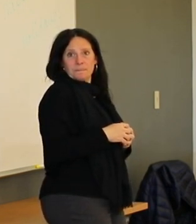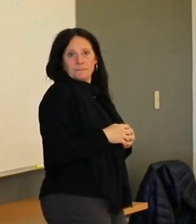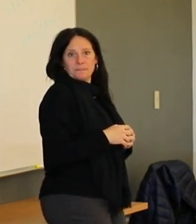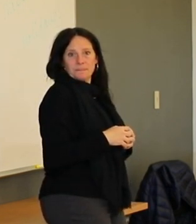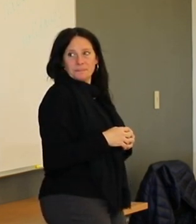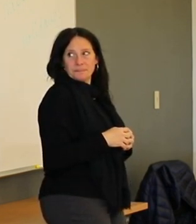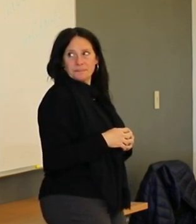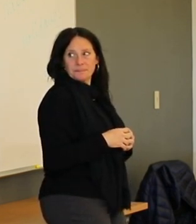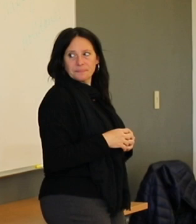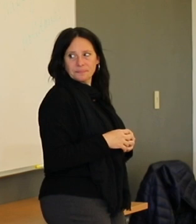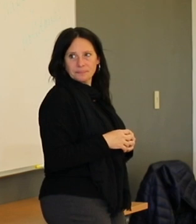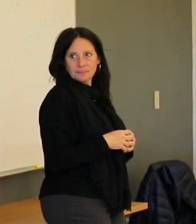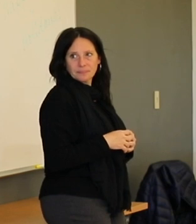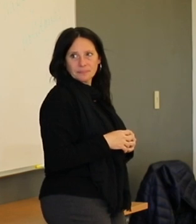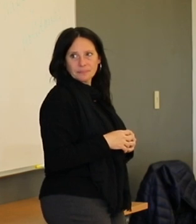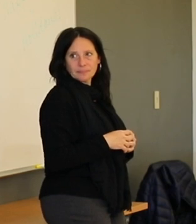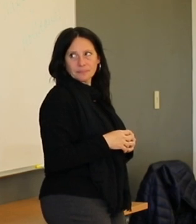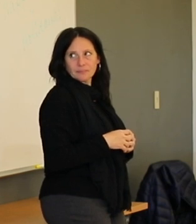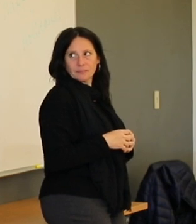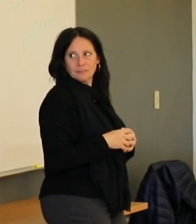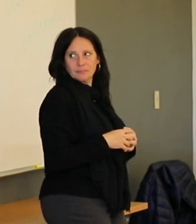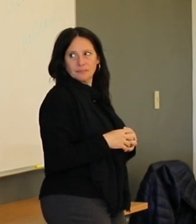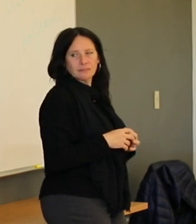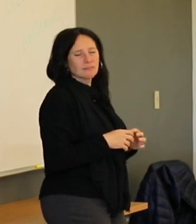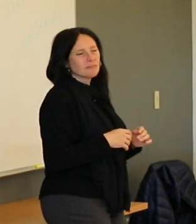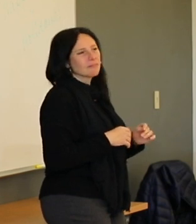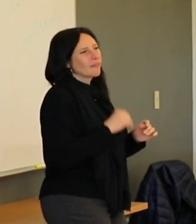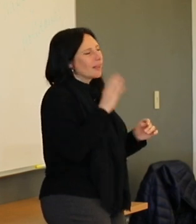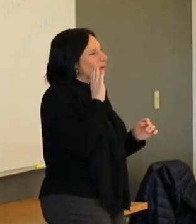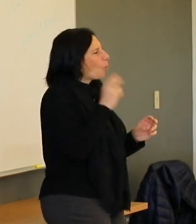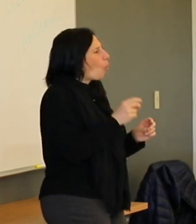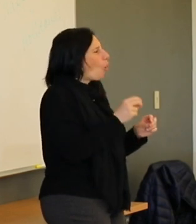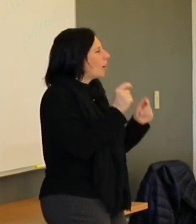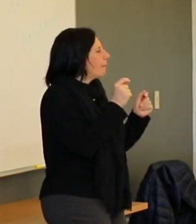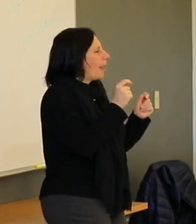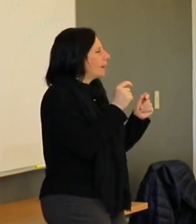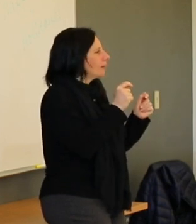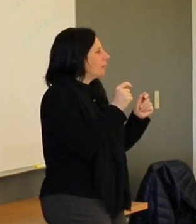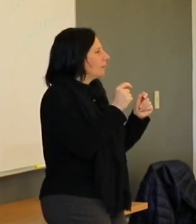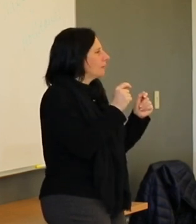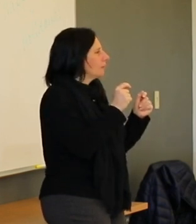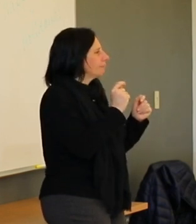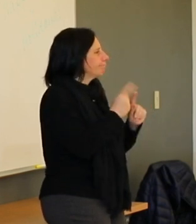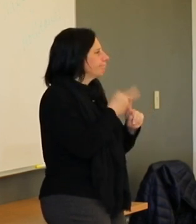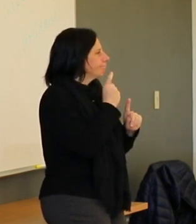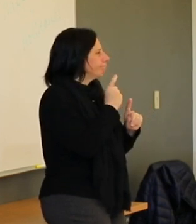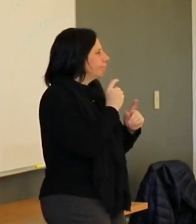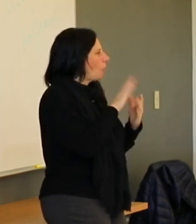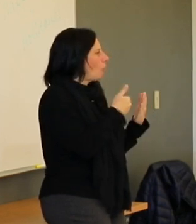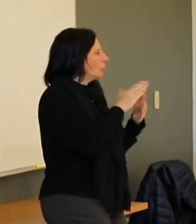Okay. It will automatically import your outcomes. So everything you've already entered will show up here.